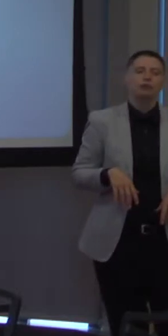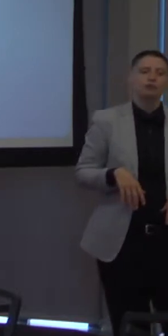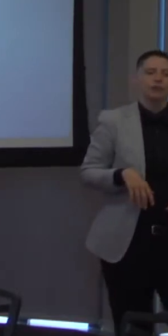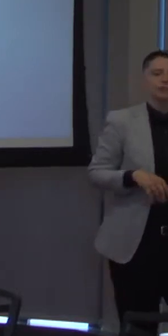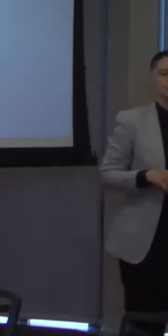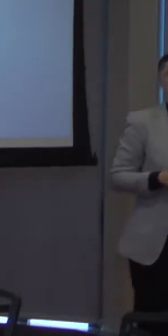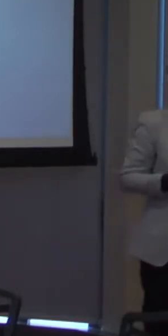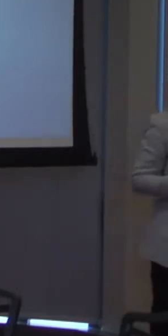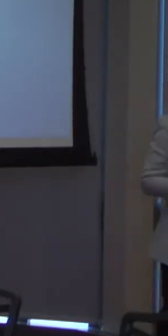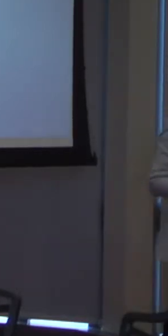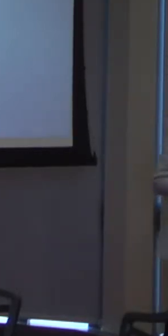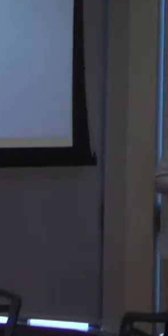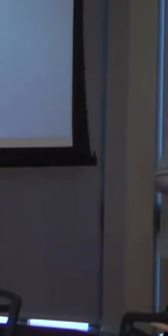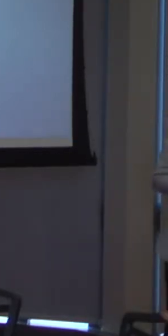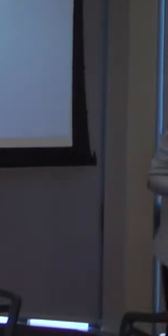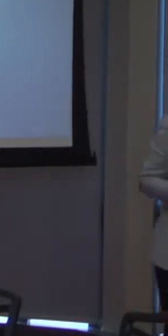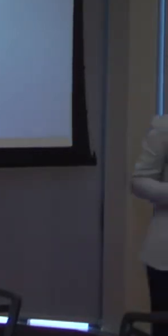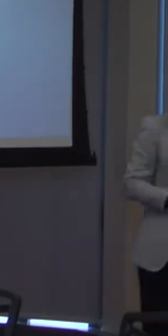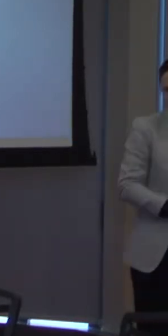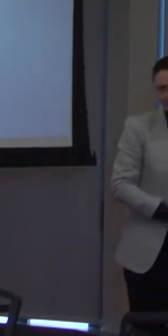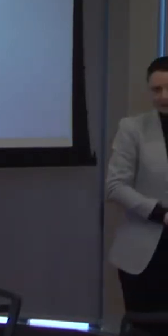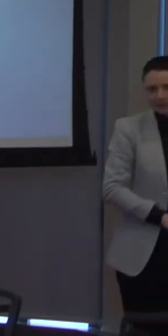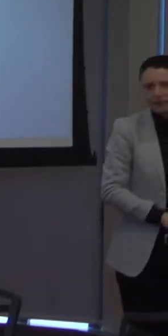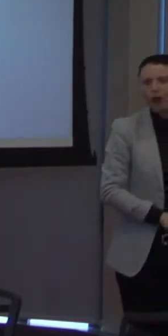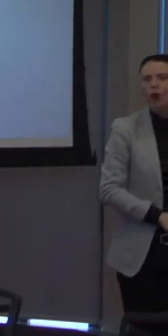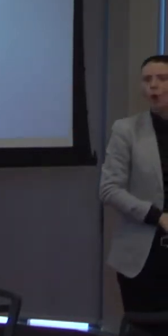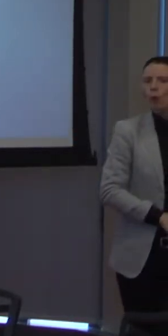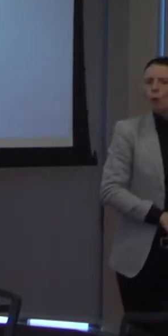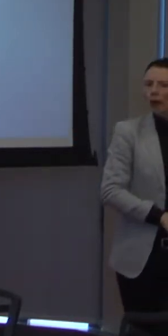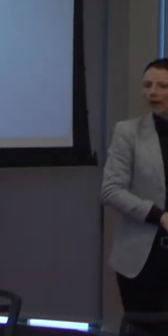I'm wondering, specifically with the liquid nitrogen,